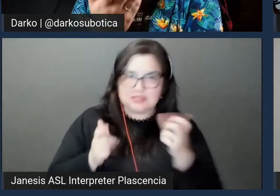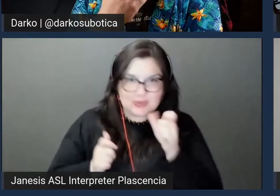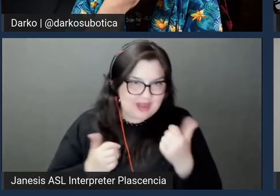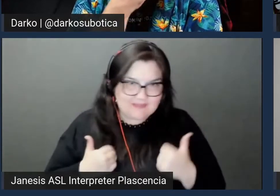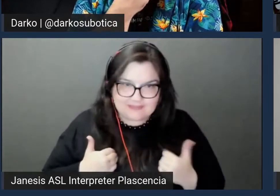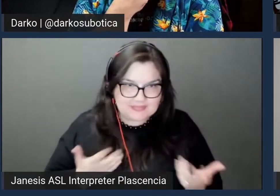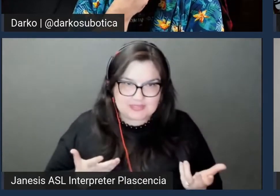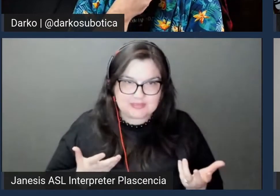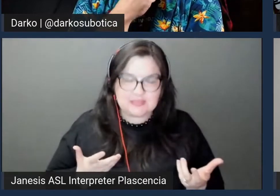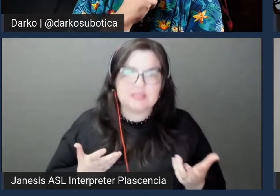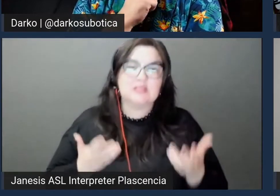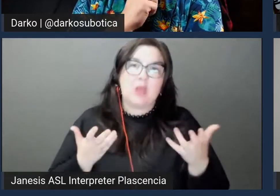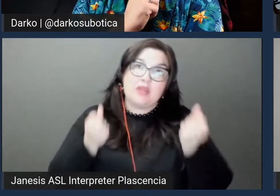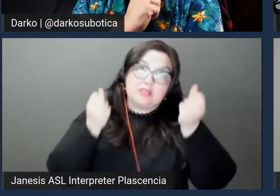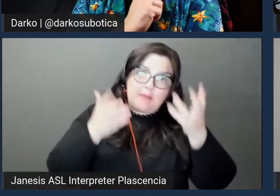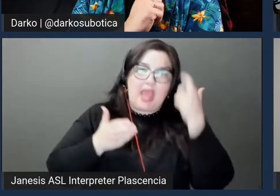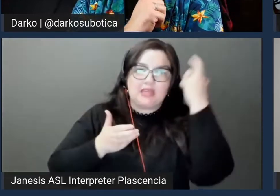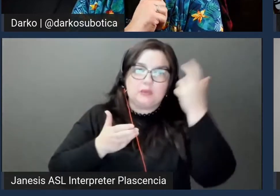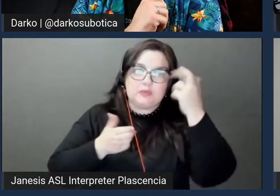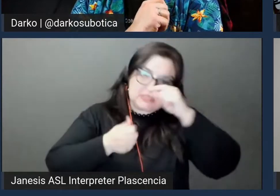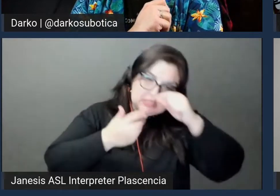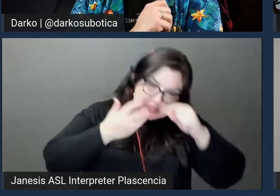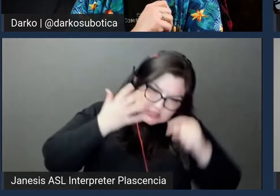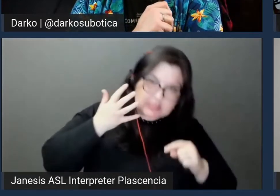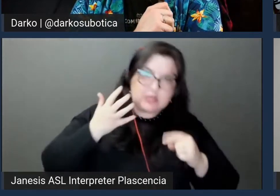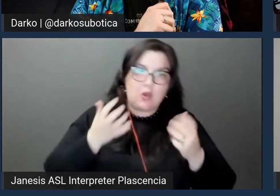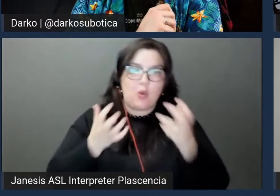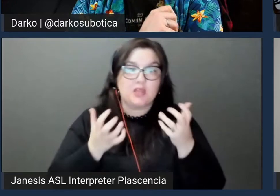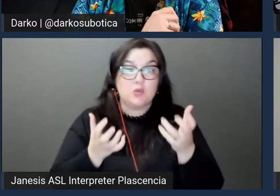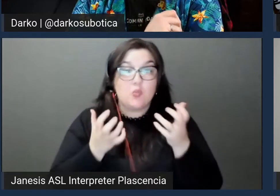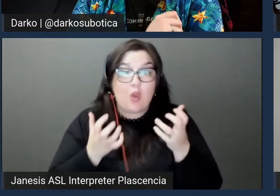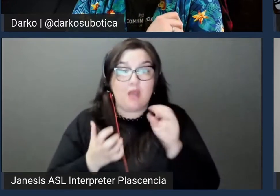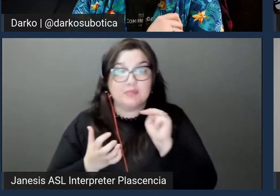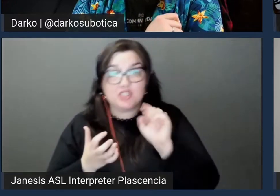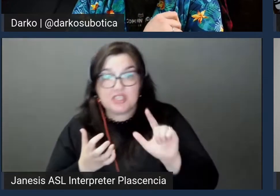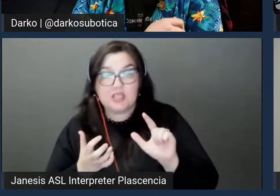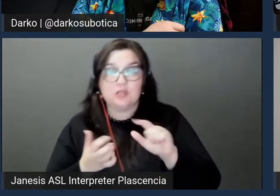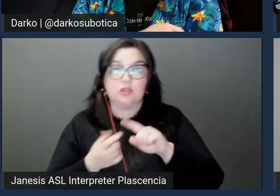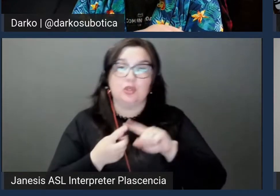for which you want to do machine learning inferencing and computer vision at the edge.